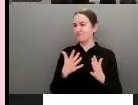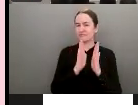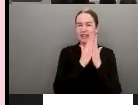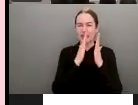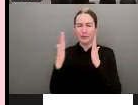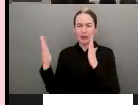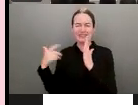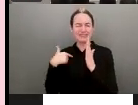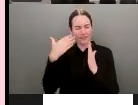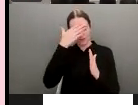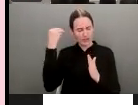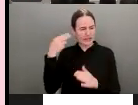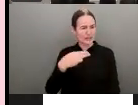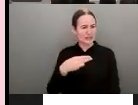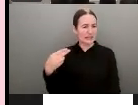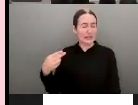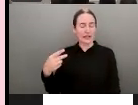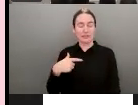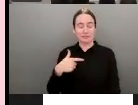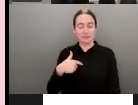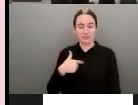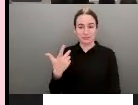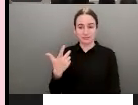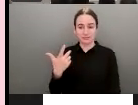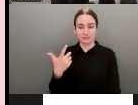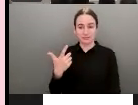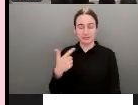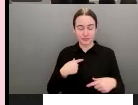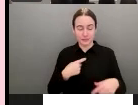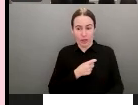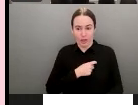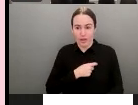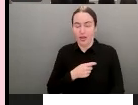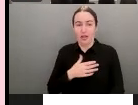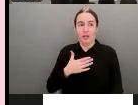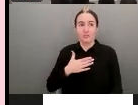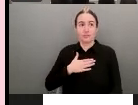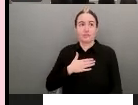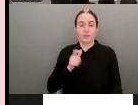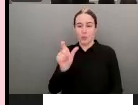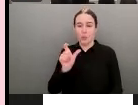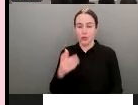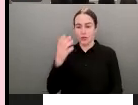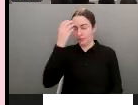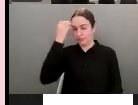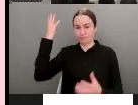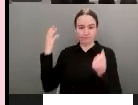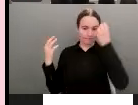When I am nervous, I tend to forget words. But the Android testing library,